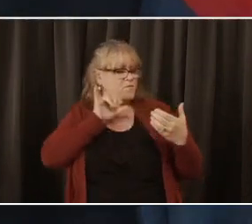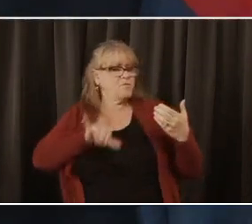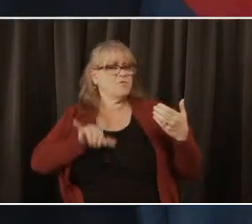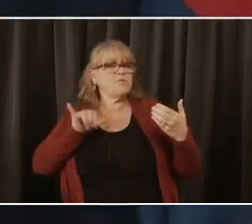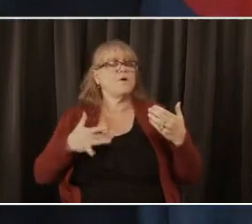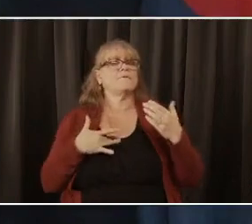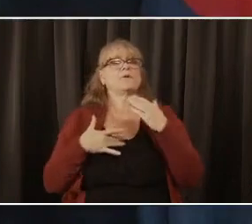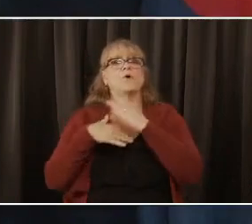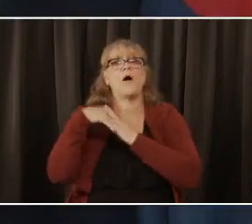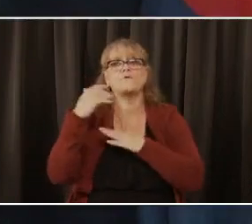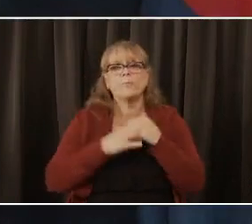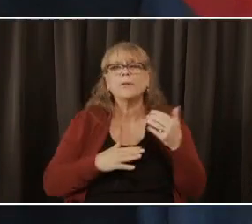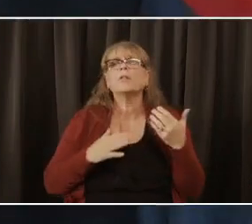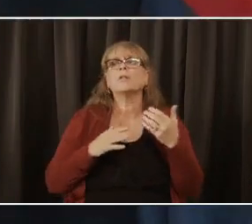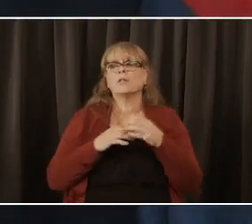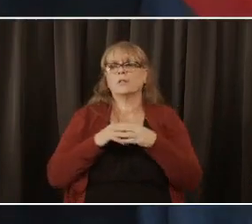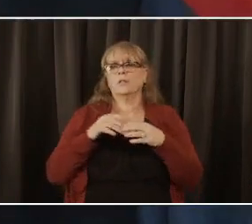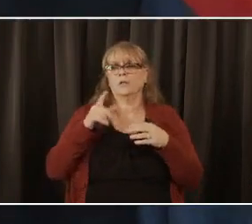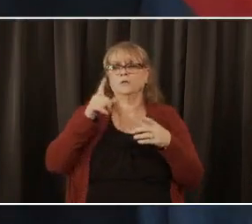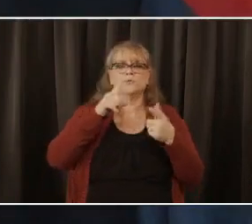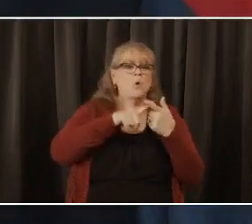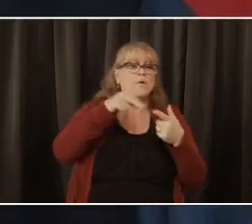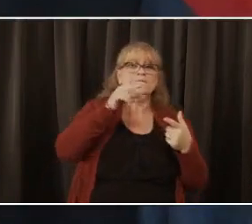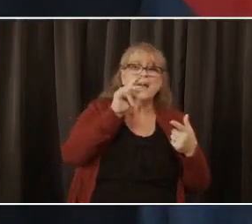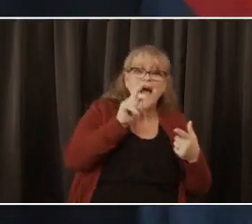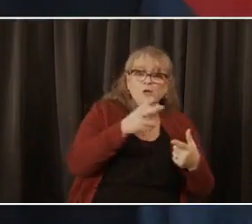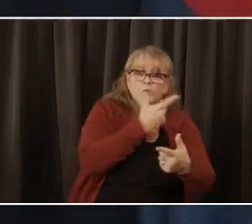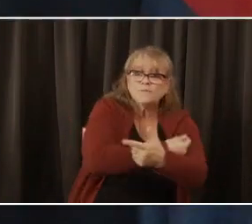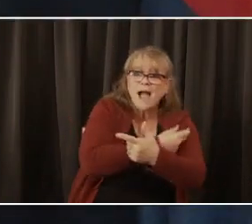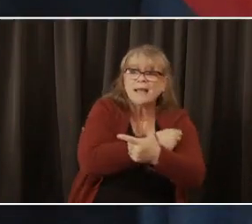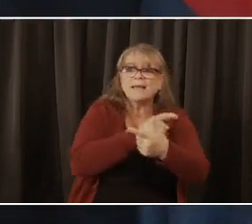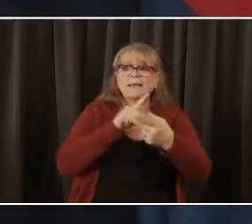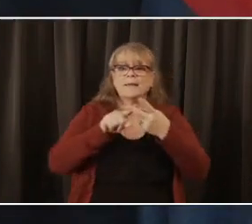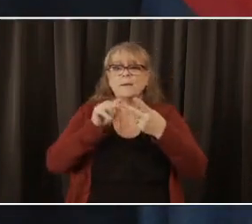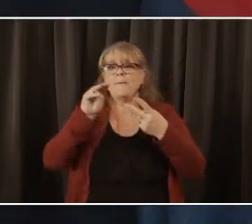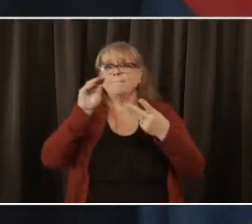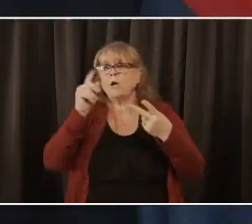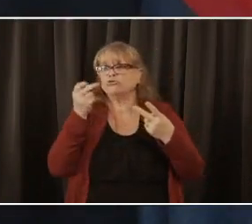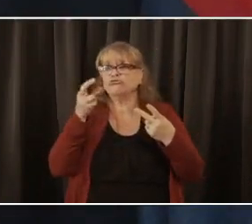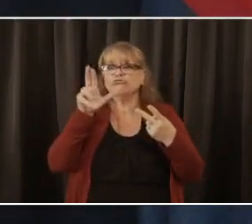learned from local innovations like Mesa County's five star system that they didn't need to even